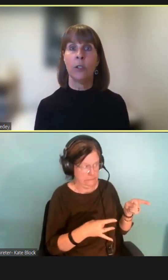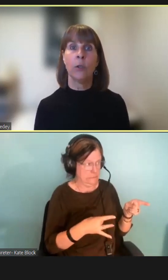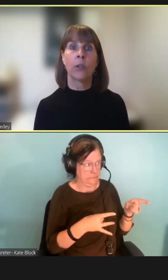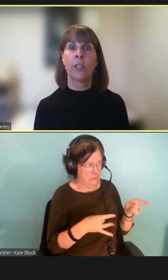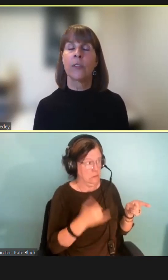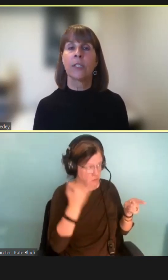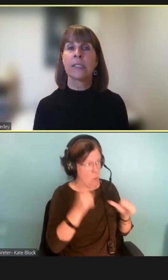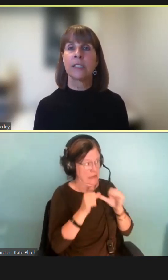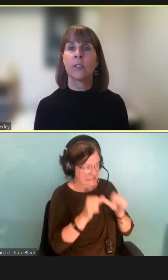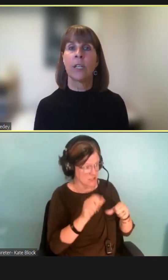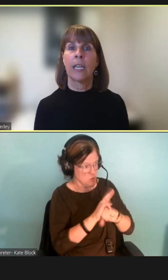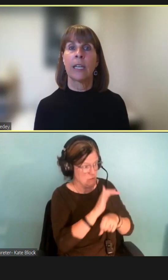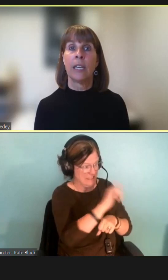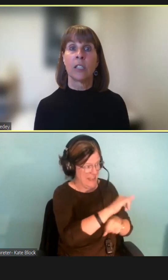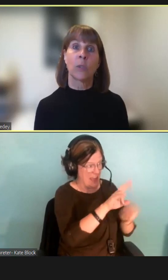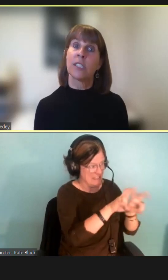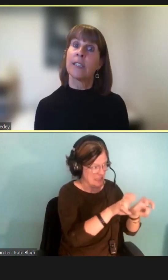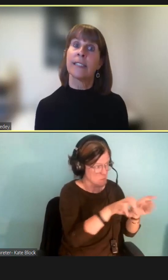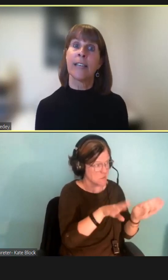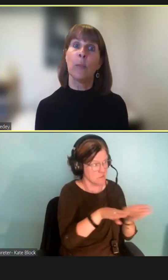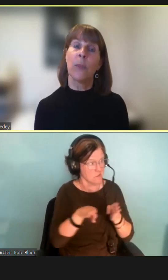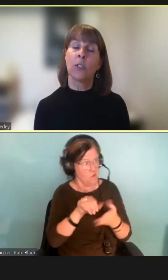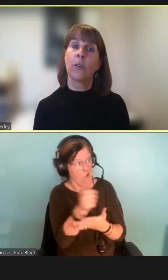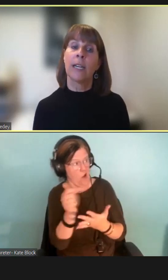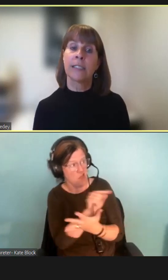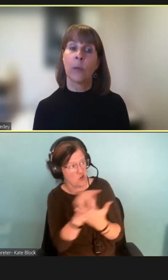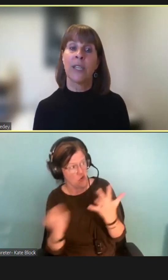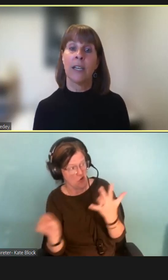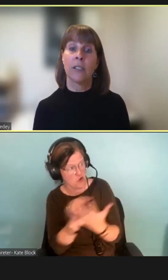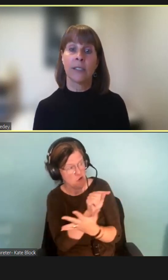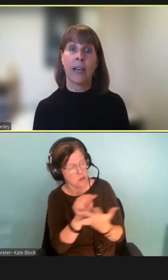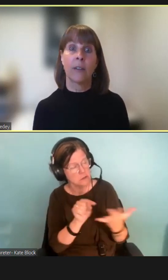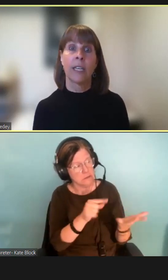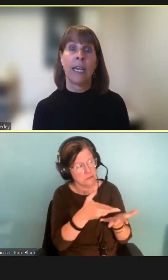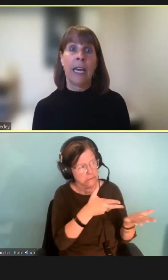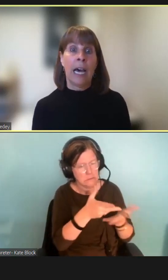or if they're considering switching things up and trying something else out